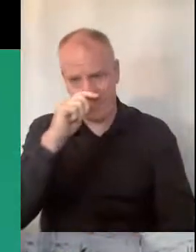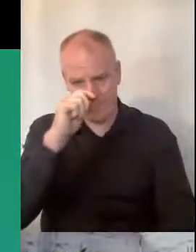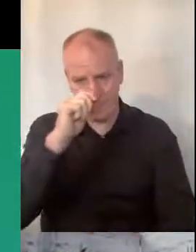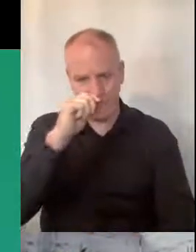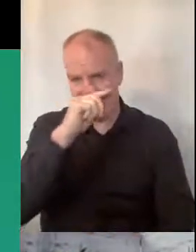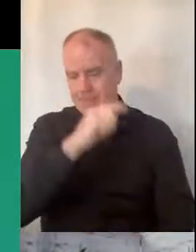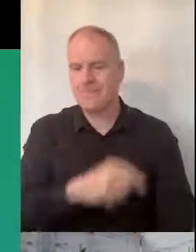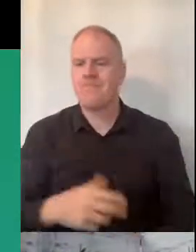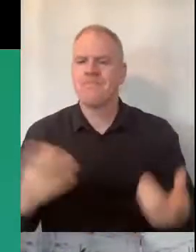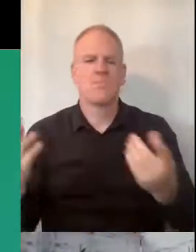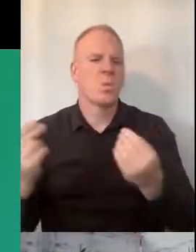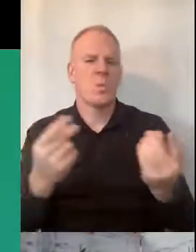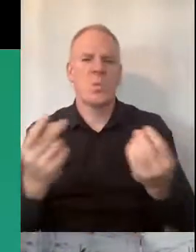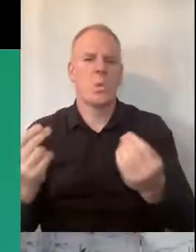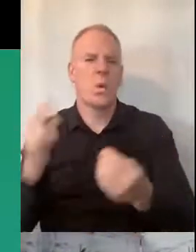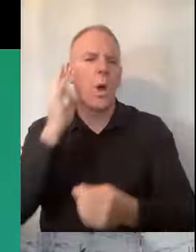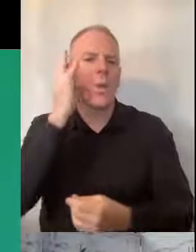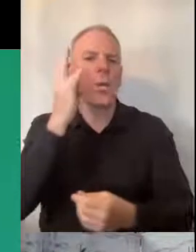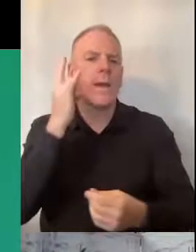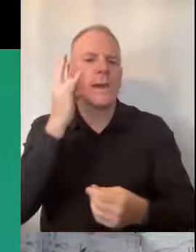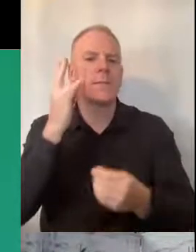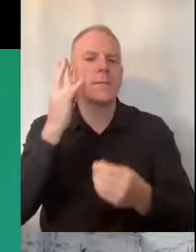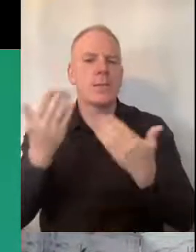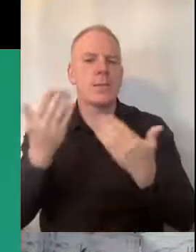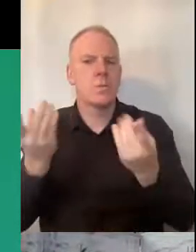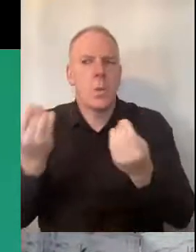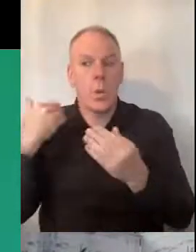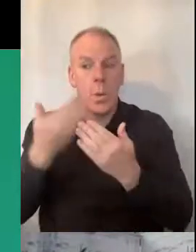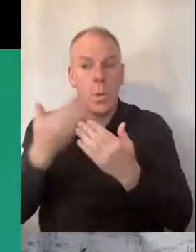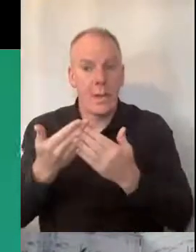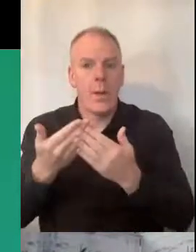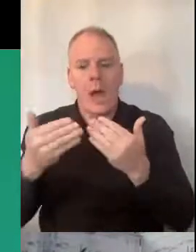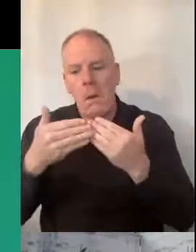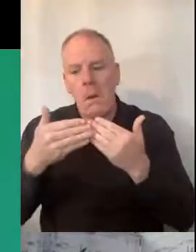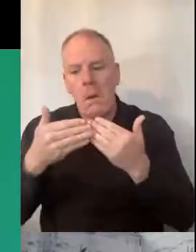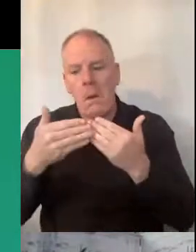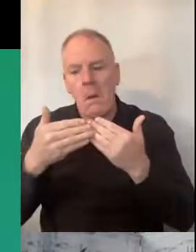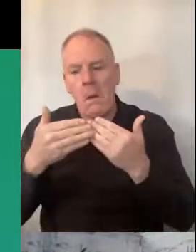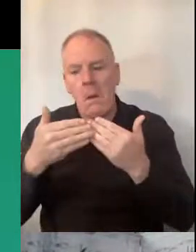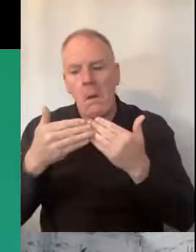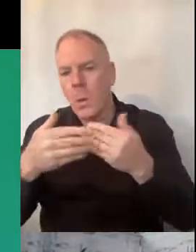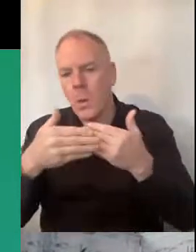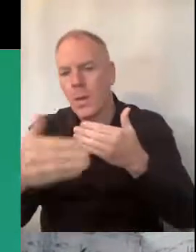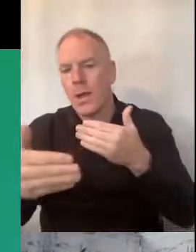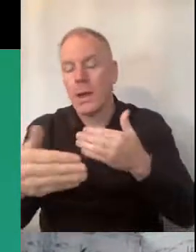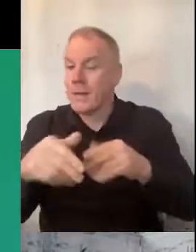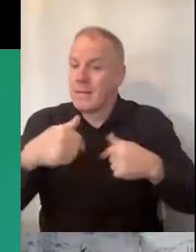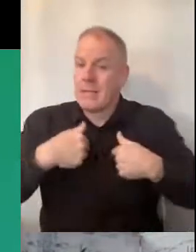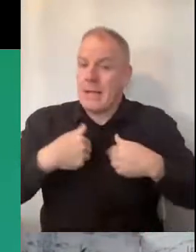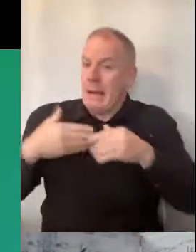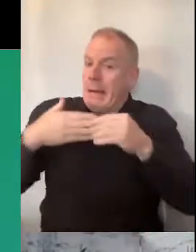So what did we do in Queens and what are we trying to do? And by no means am I saying we're leading the way or anything,